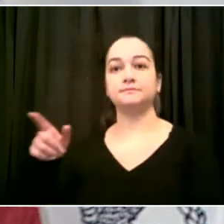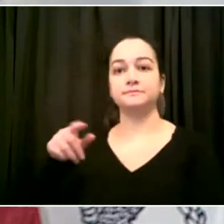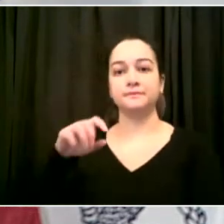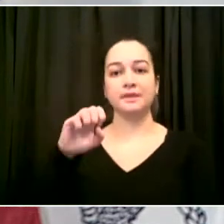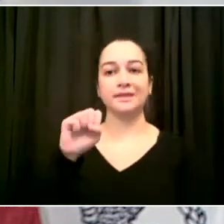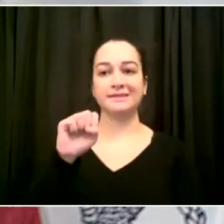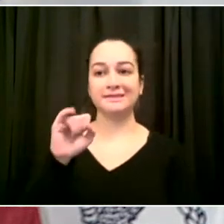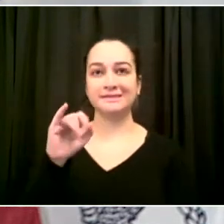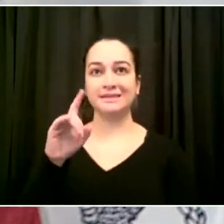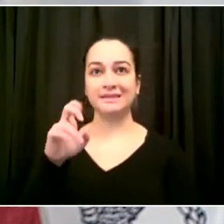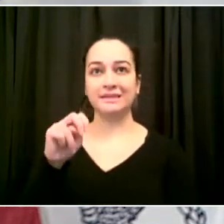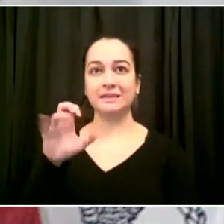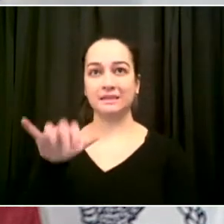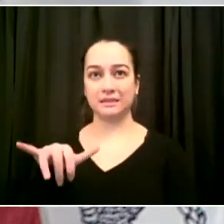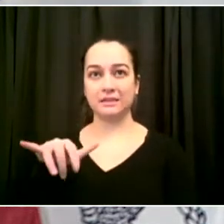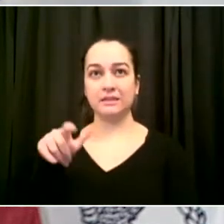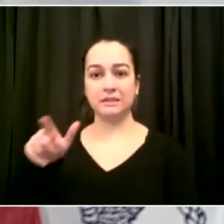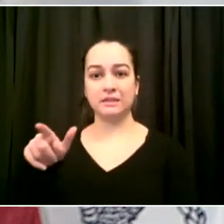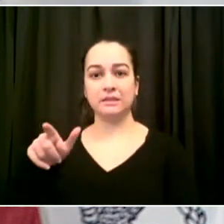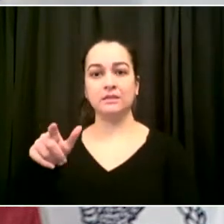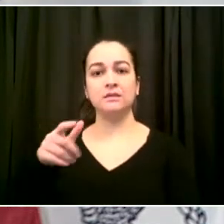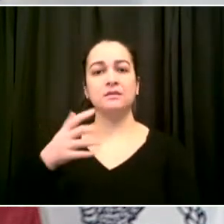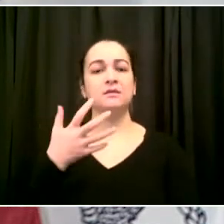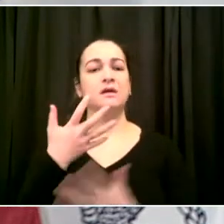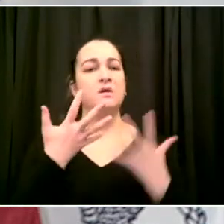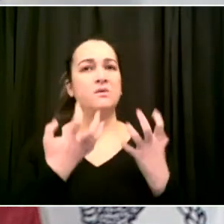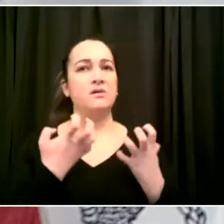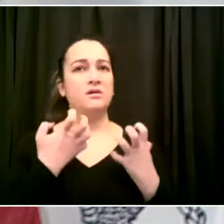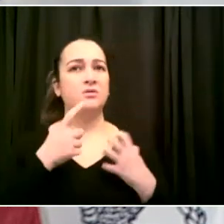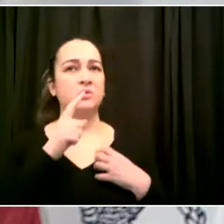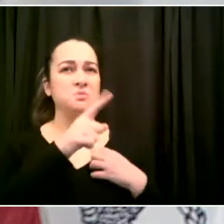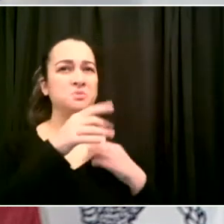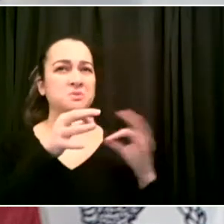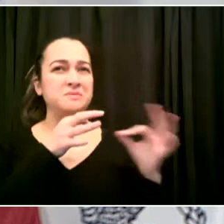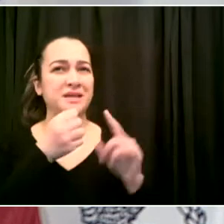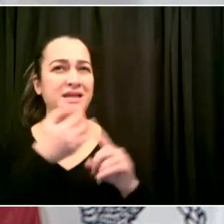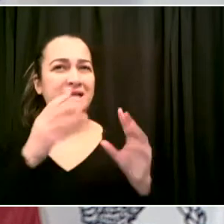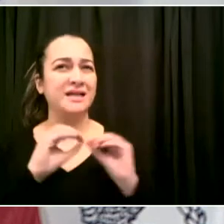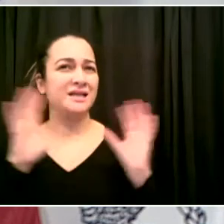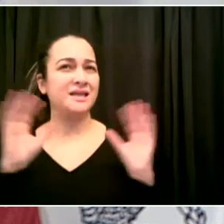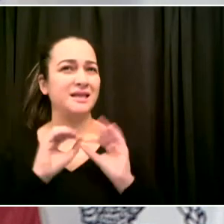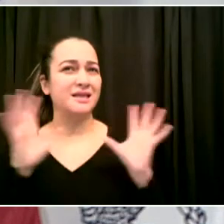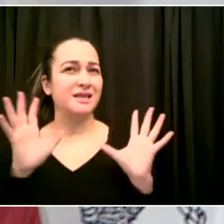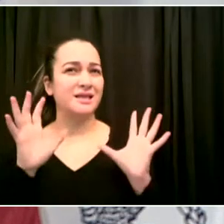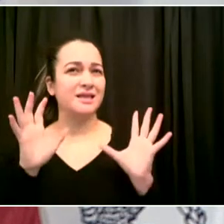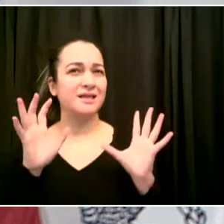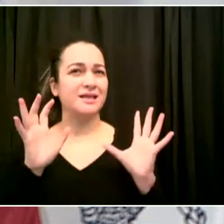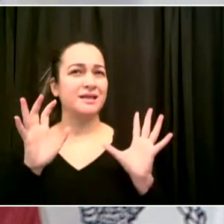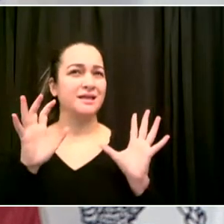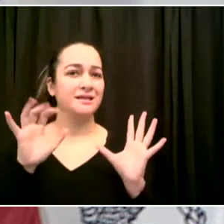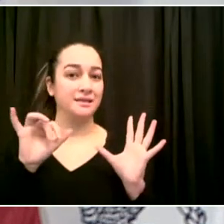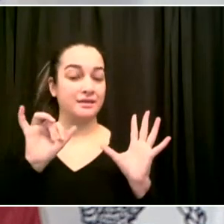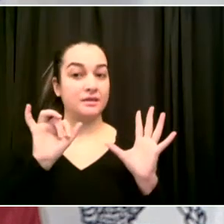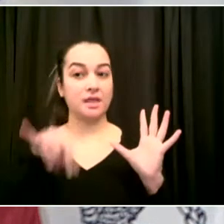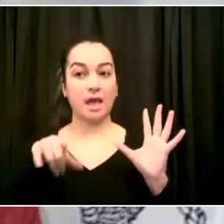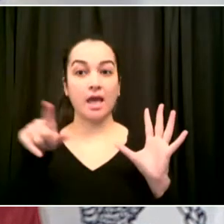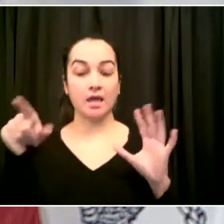COULD YOU SPEAK TO WHAT THTHE CITY IS NOW GOING TO DO AS FAR AS